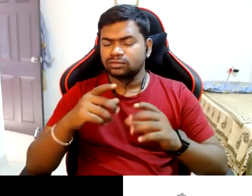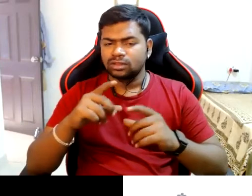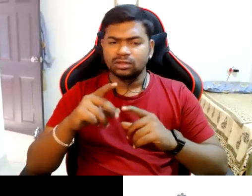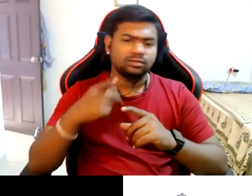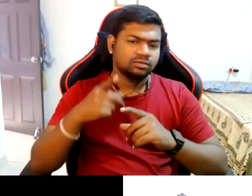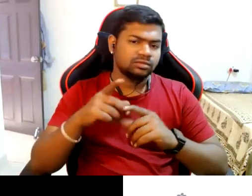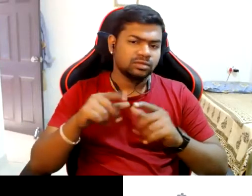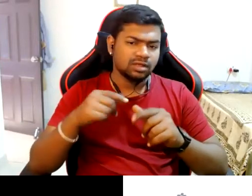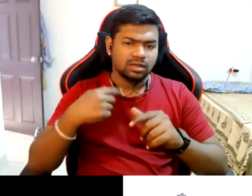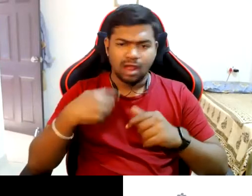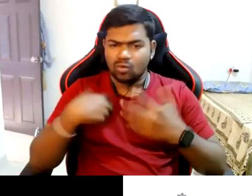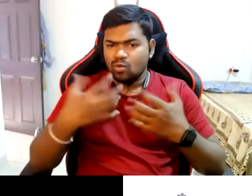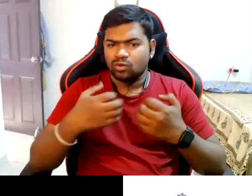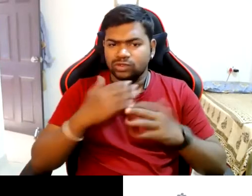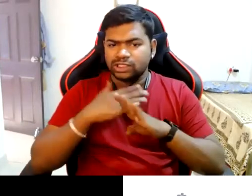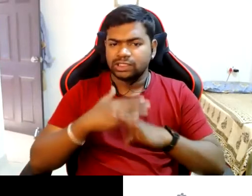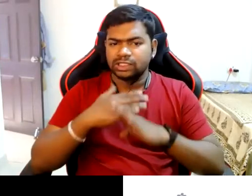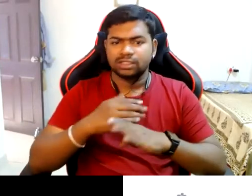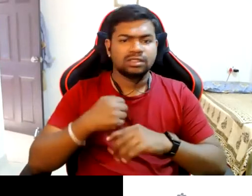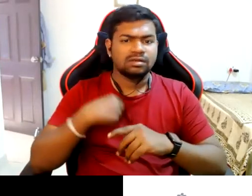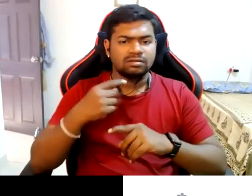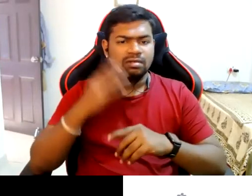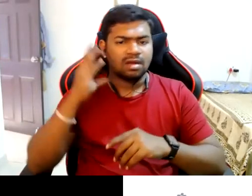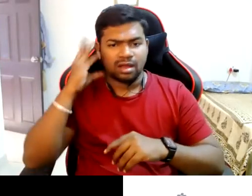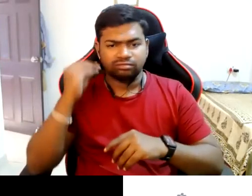like last time, my office allowed me to travel to the istem hackathon.